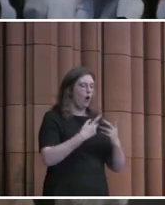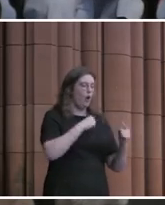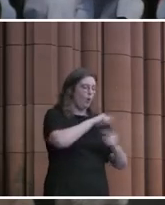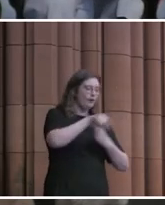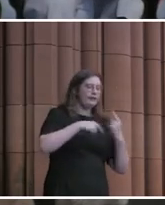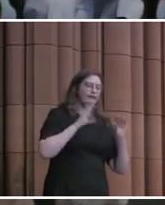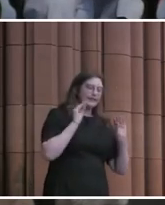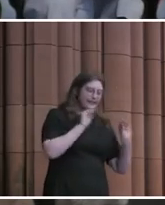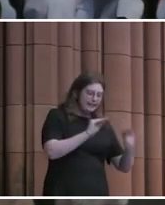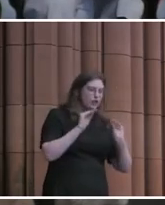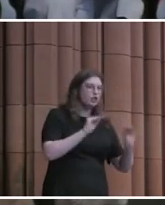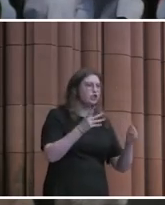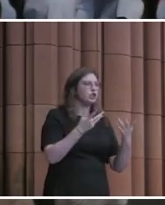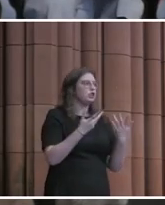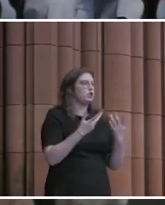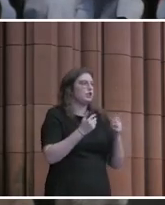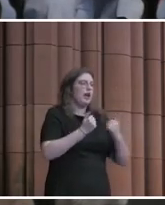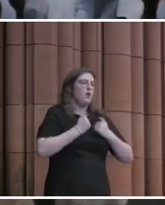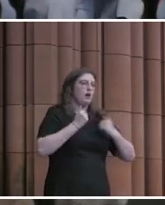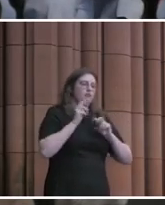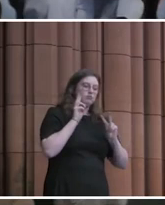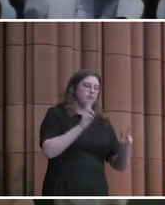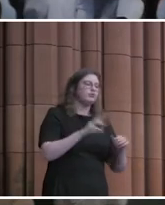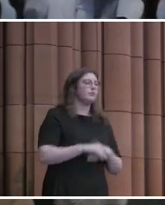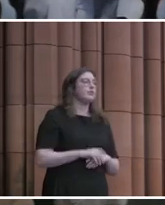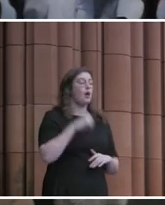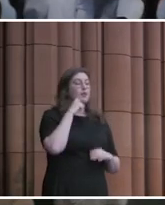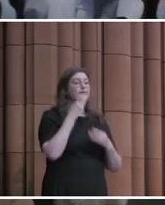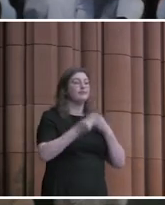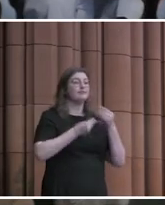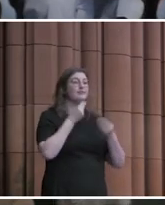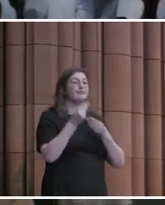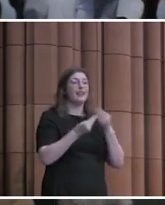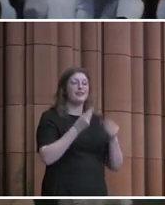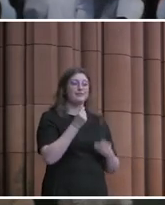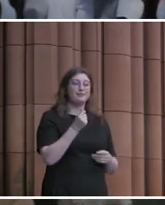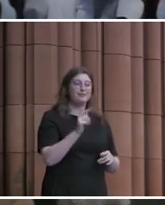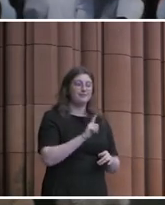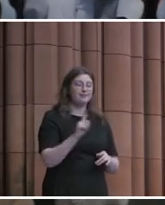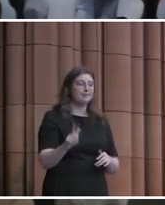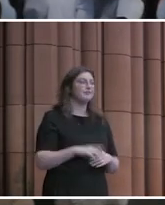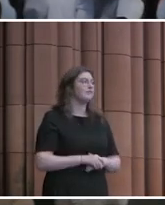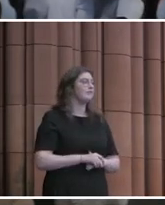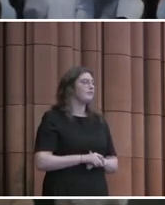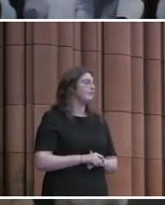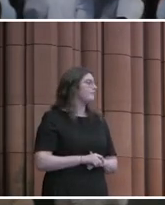the approach that we take. And I'll tell you a little bit about that and the short talk that I give after we have the capping.